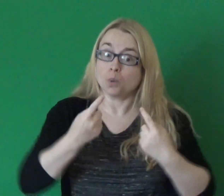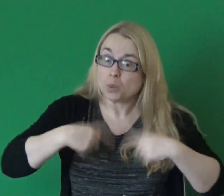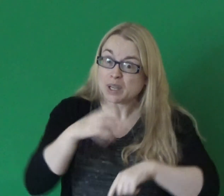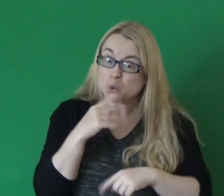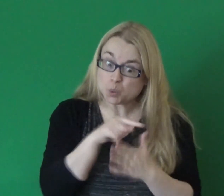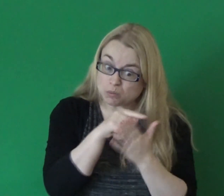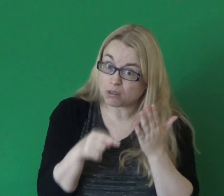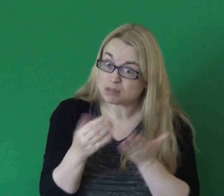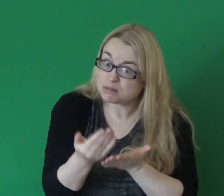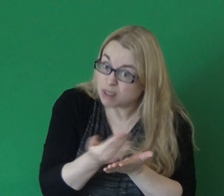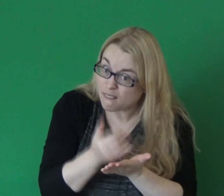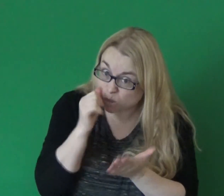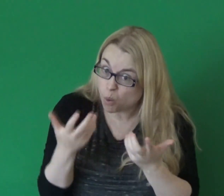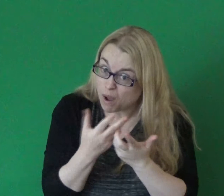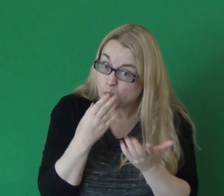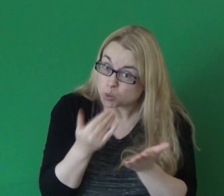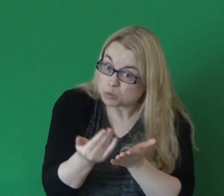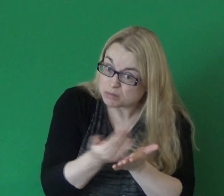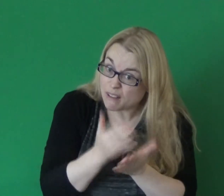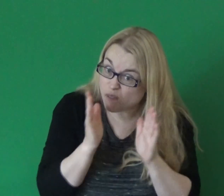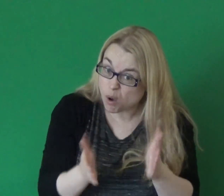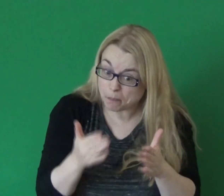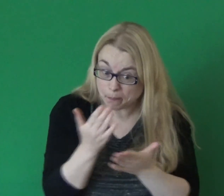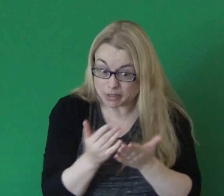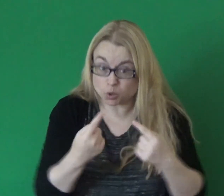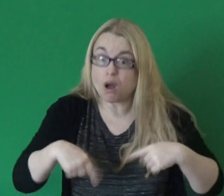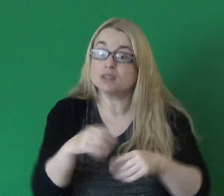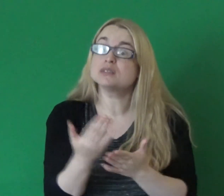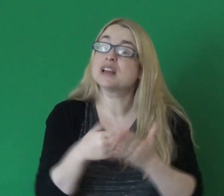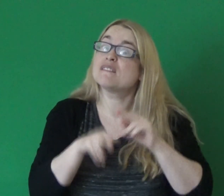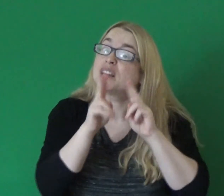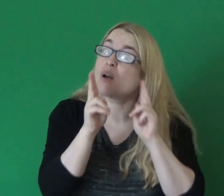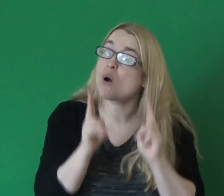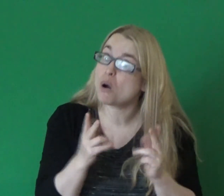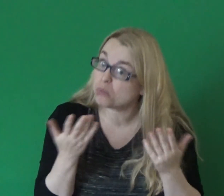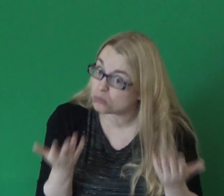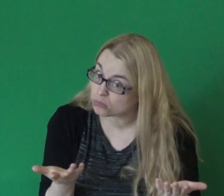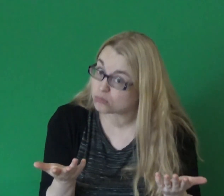However, do we know how to use these means of energy safely in our homes?